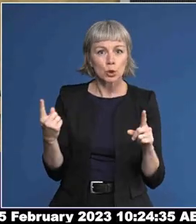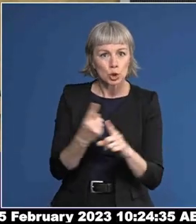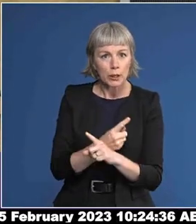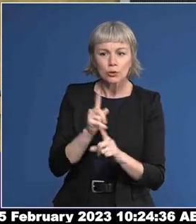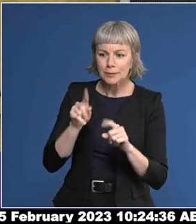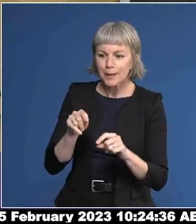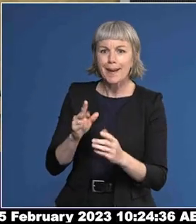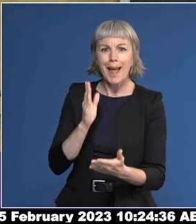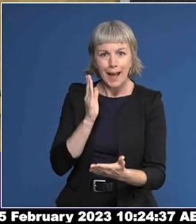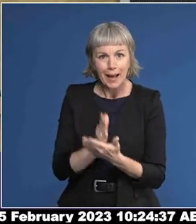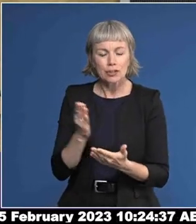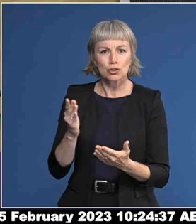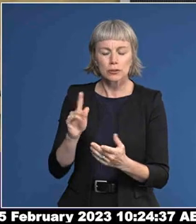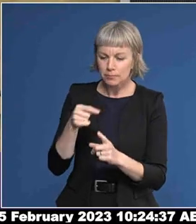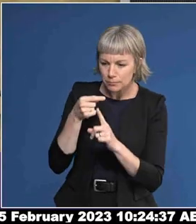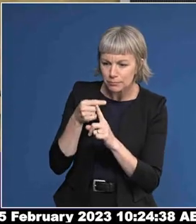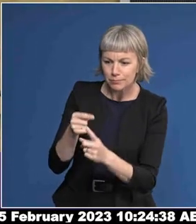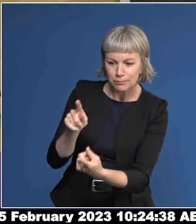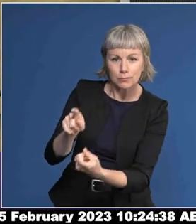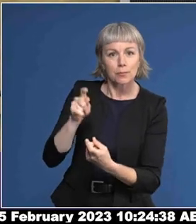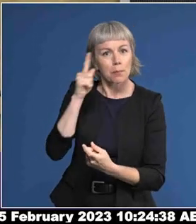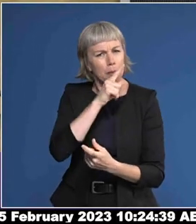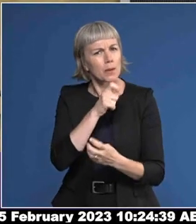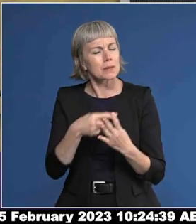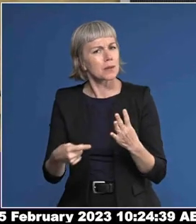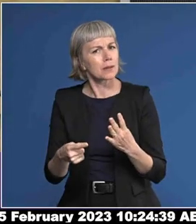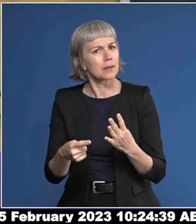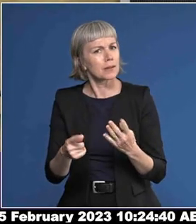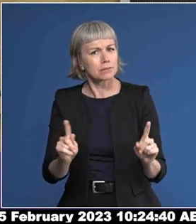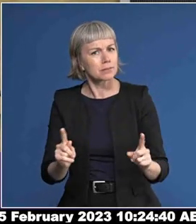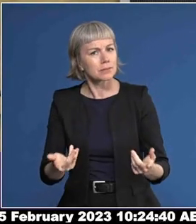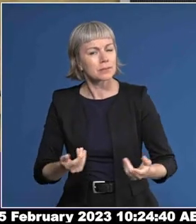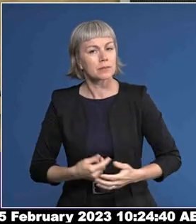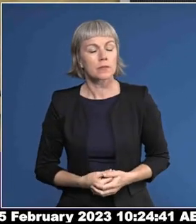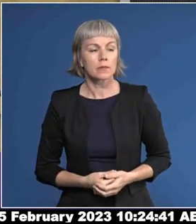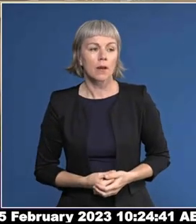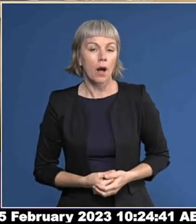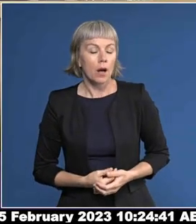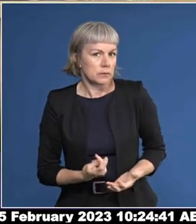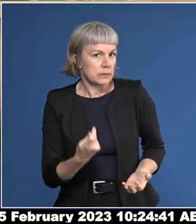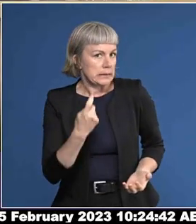recruitment people with disability? Well, it is pretty simple. We just need to make a policy change and just do it.